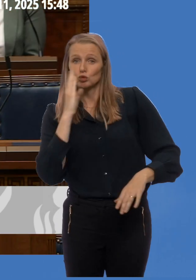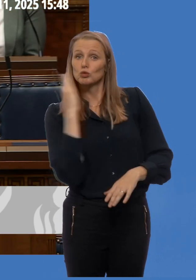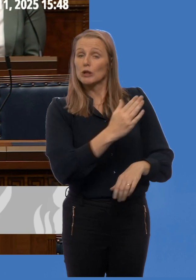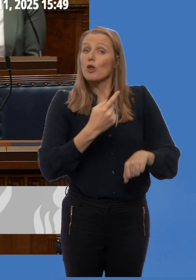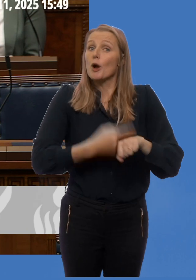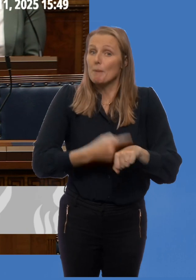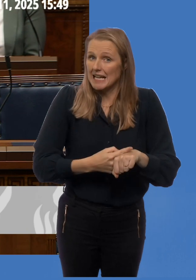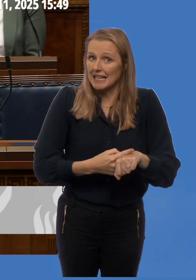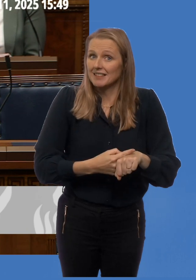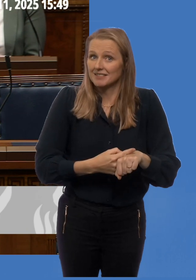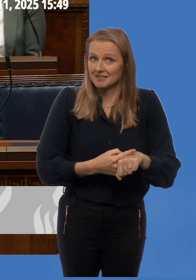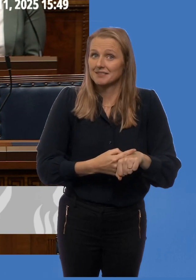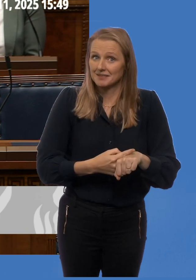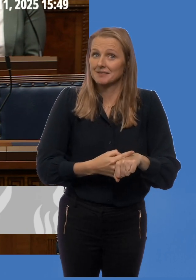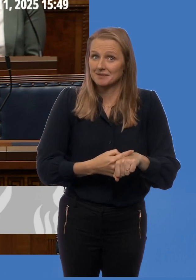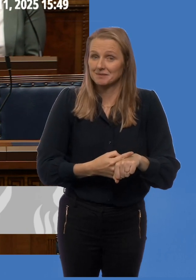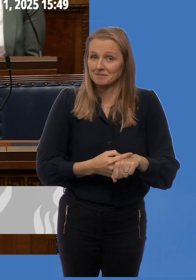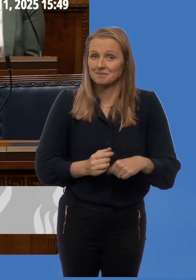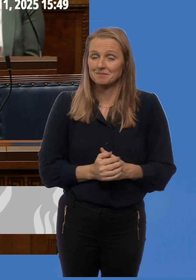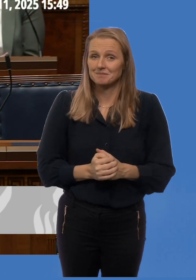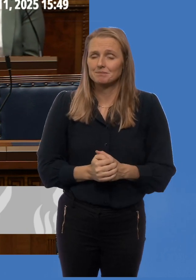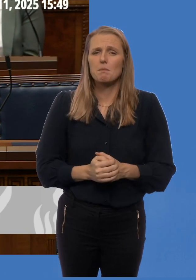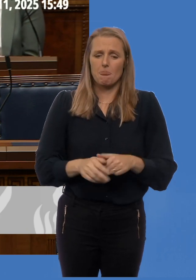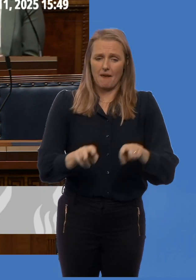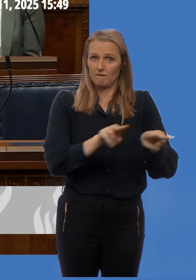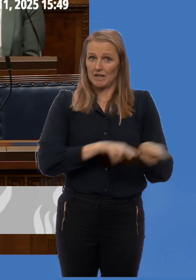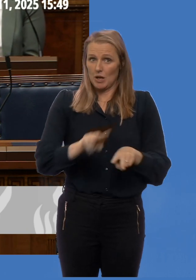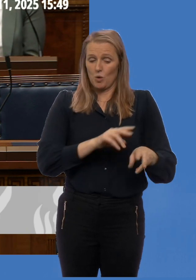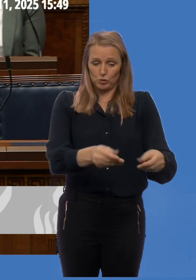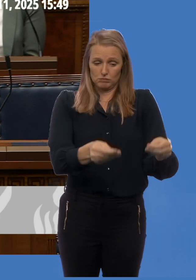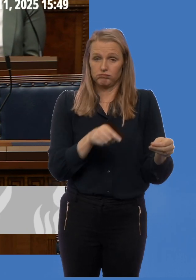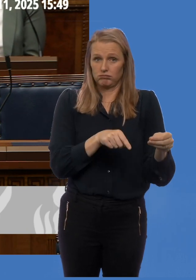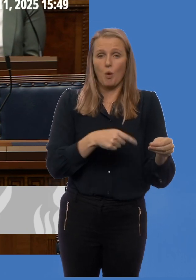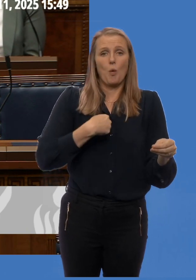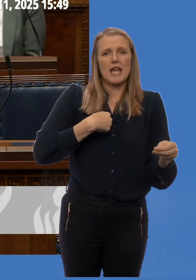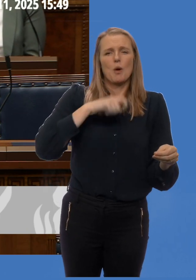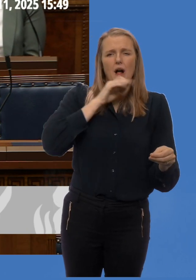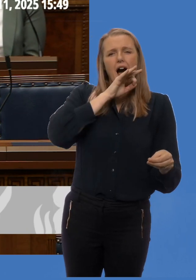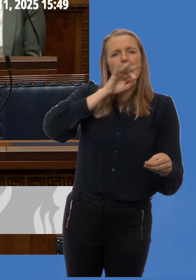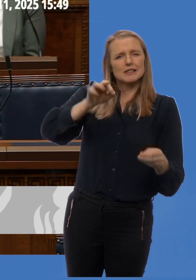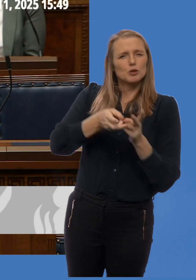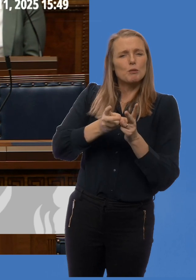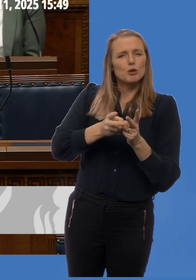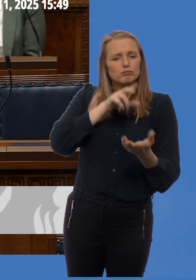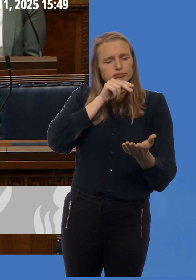These video submissions will then be interpreted for us, the committee members, and transcribed for inclusion